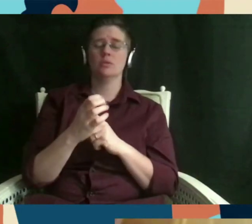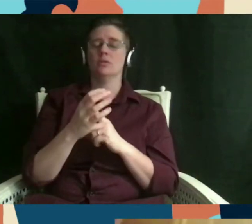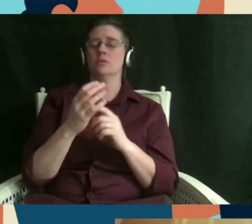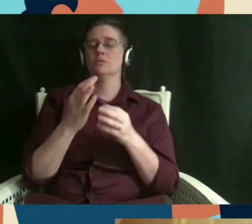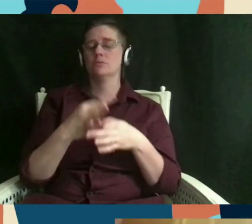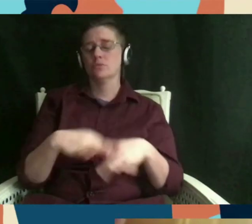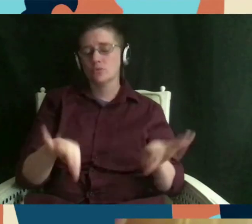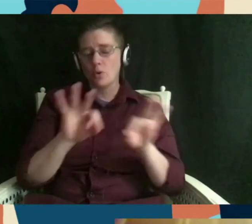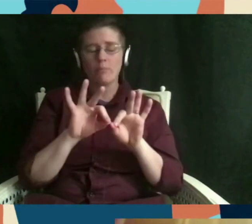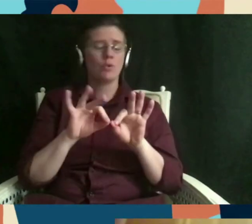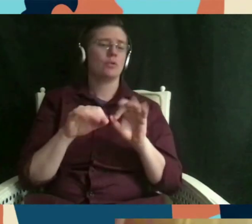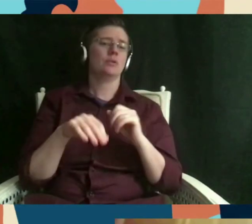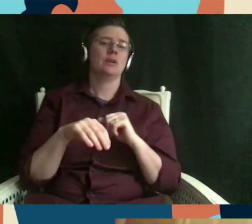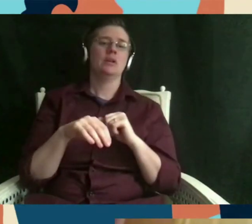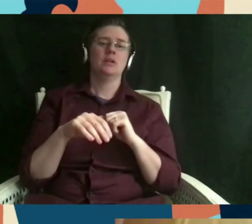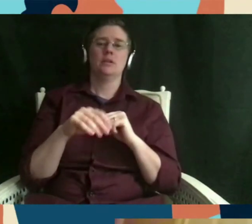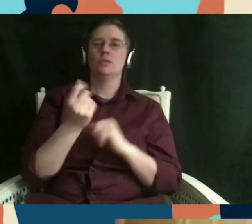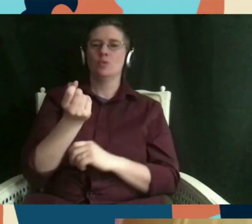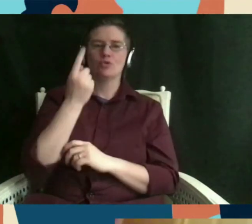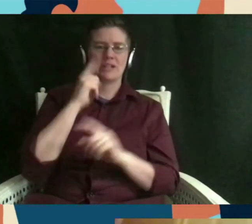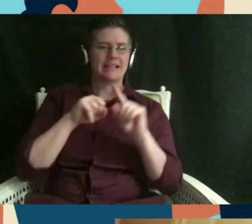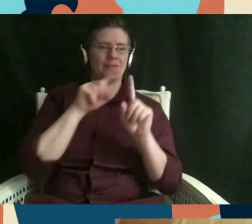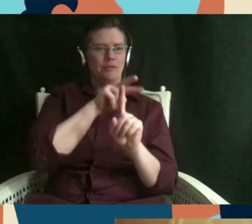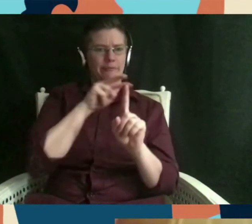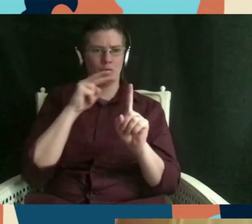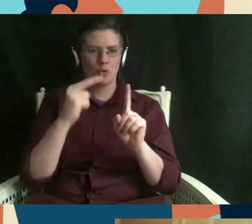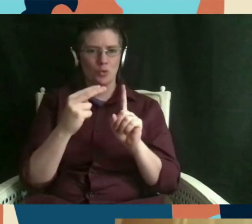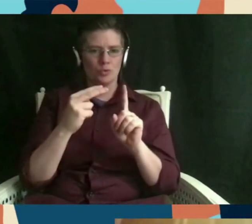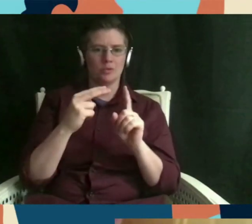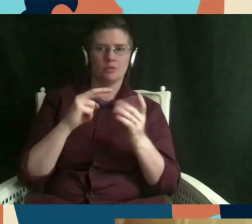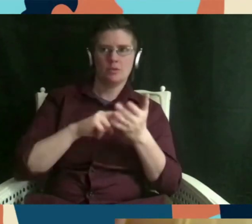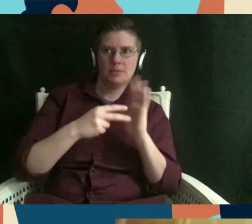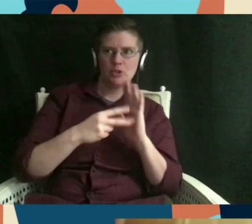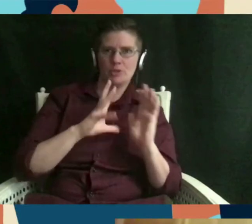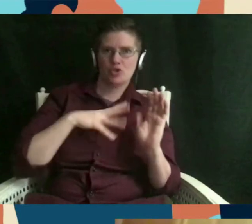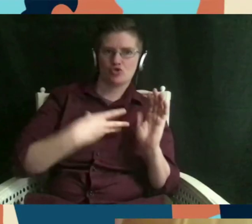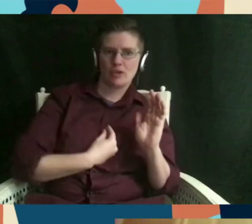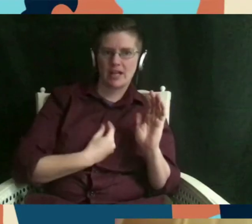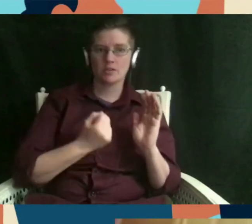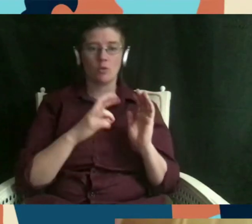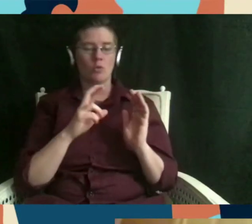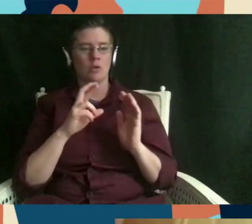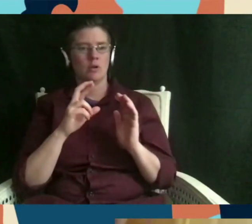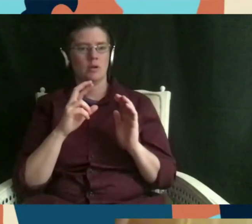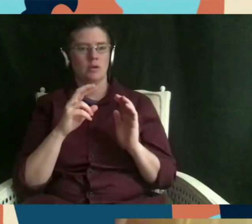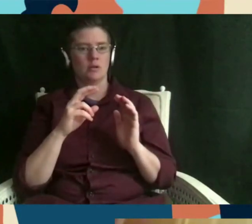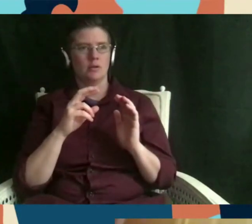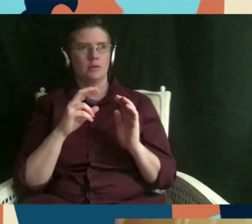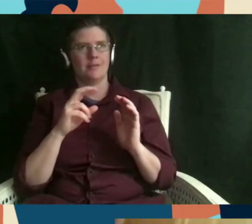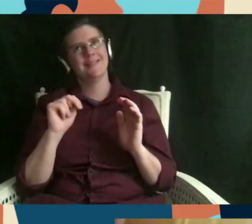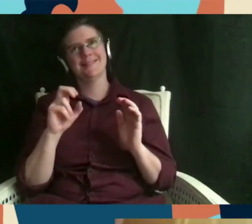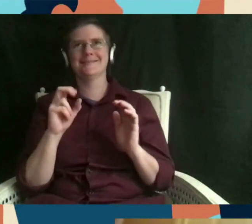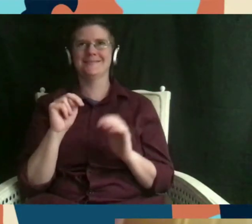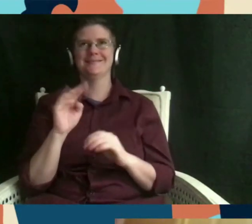from different viewpoints what it may be like to be trans or non-bina well yeah a trans woman